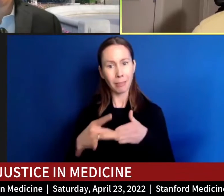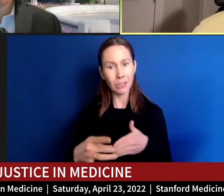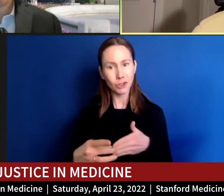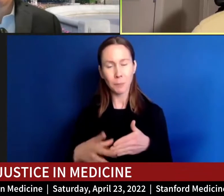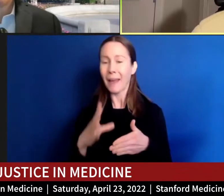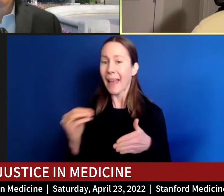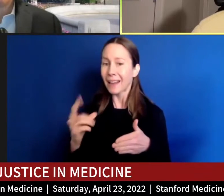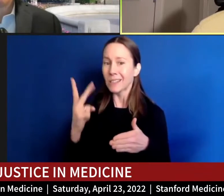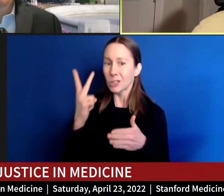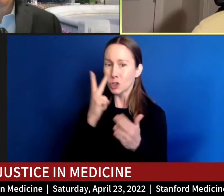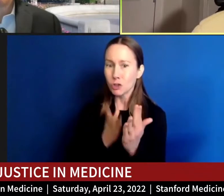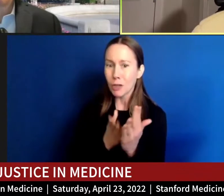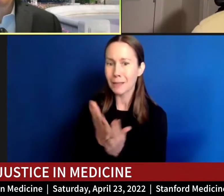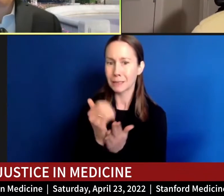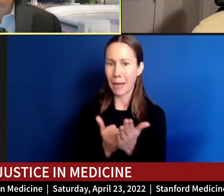PETER POULLOS: